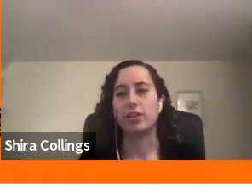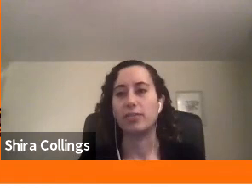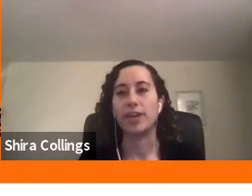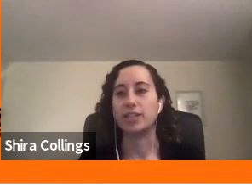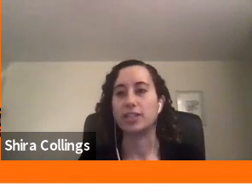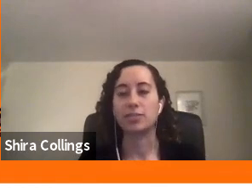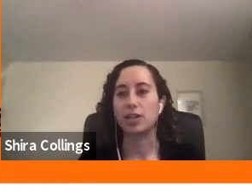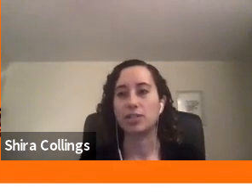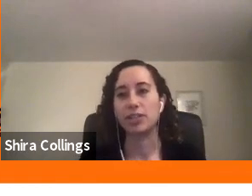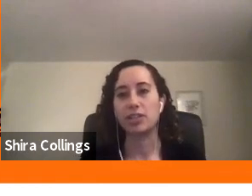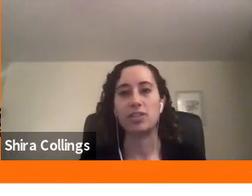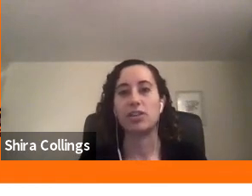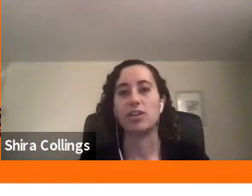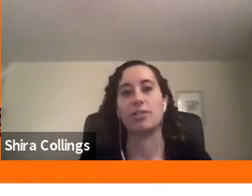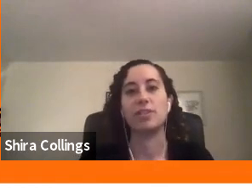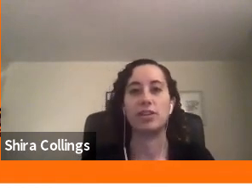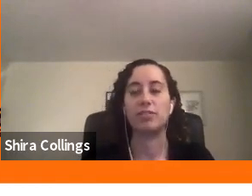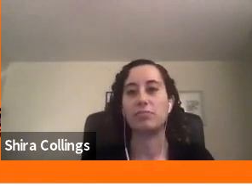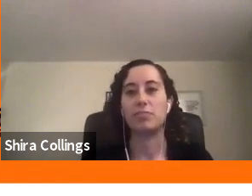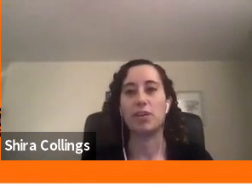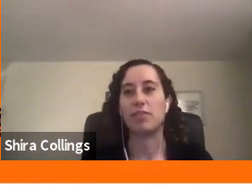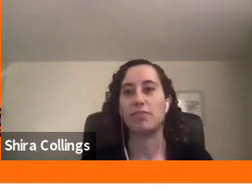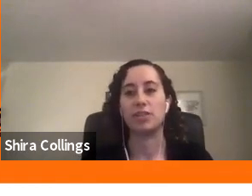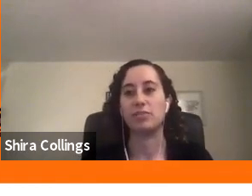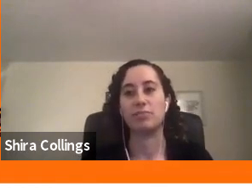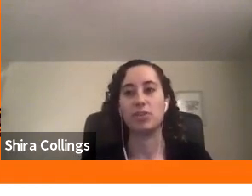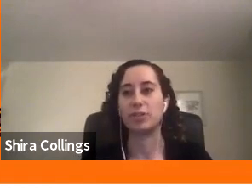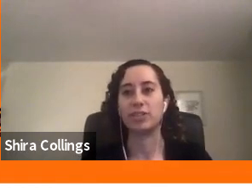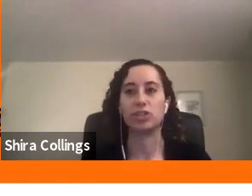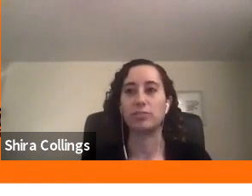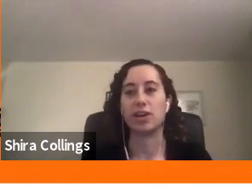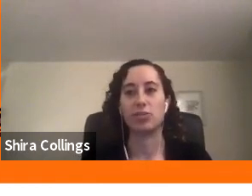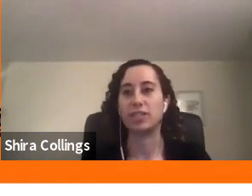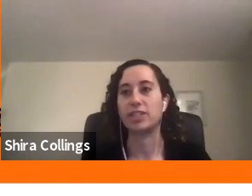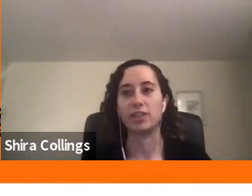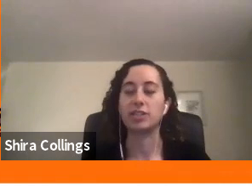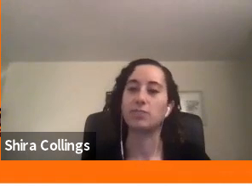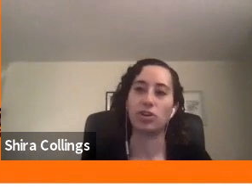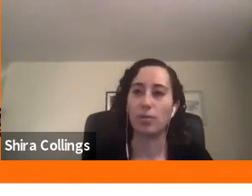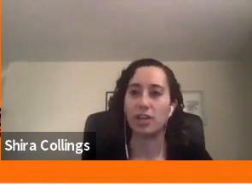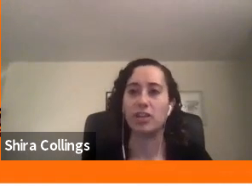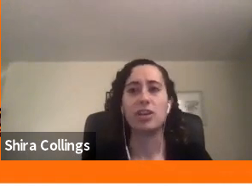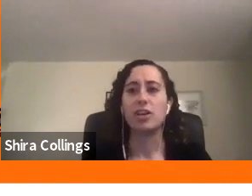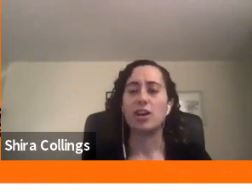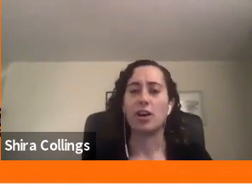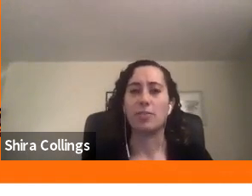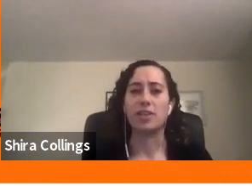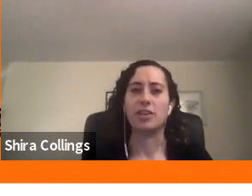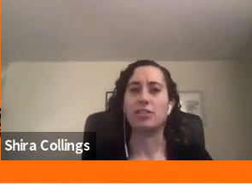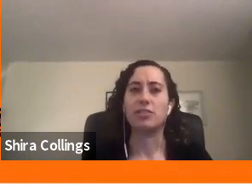2.9 percent at 20 years. And these may be underreported. That is a possibility.